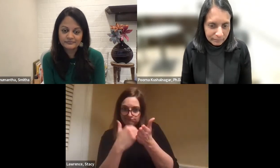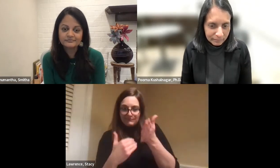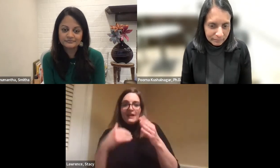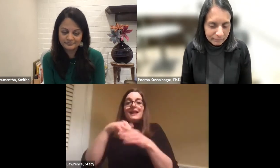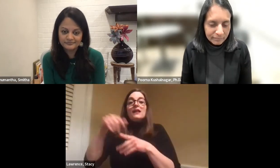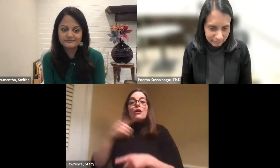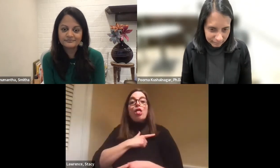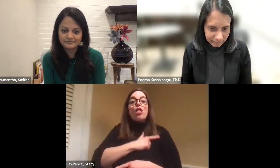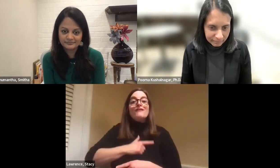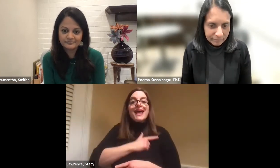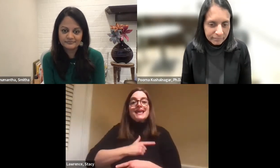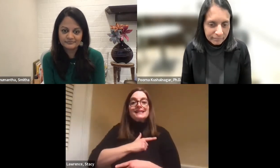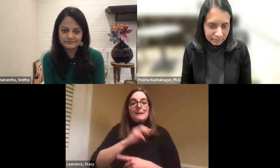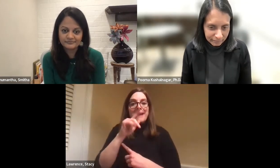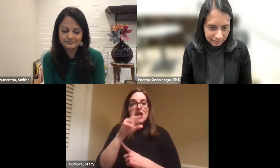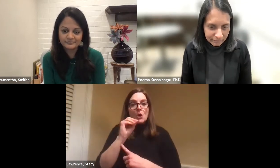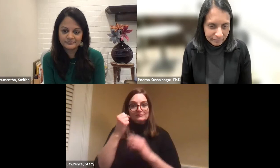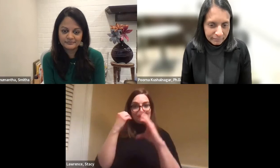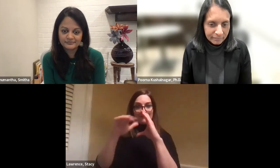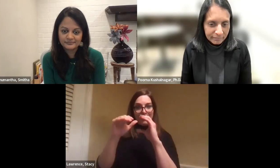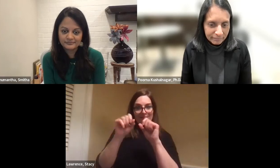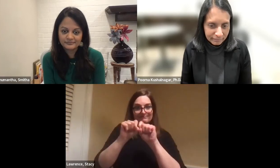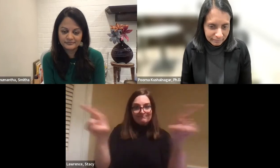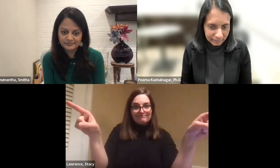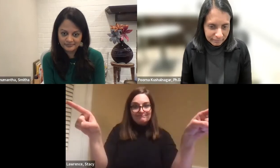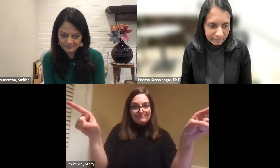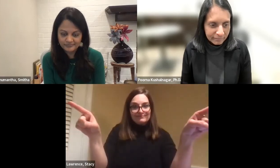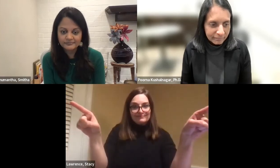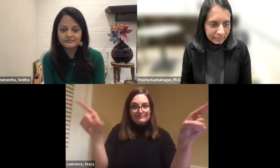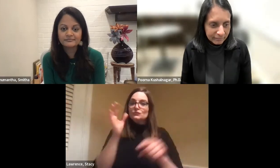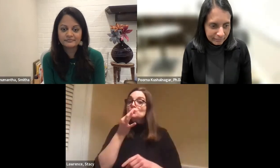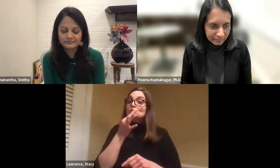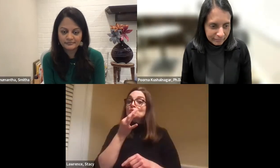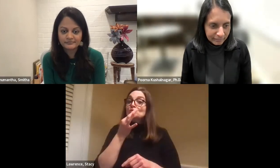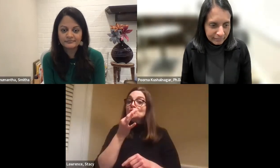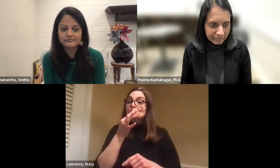We will be able to provide more resources. Loriann Macko did send out an e-mail